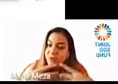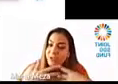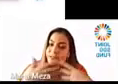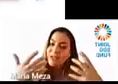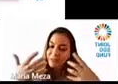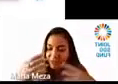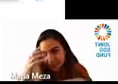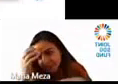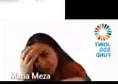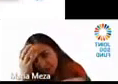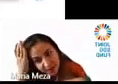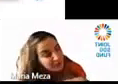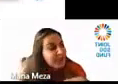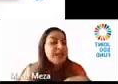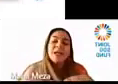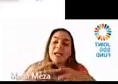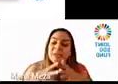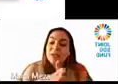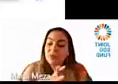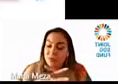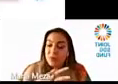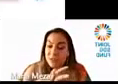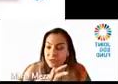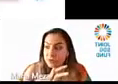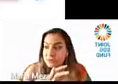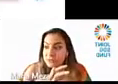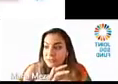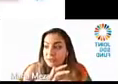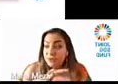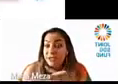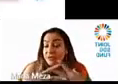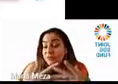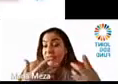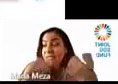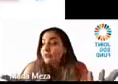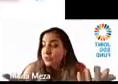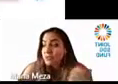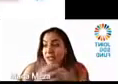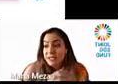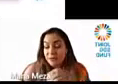strengthen the participation of women at the economic level in the canton Strengthen the autonomy of